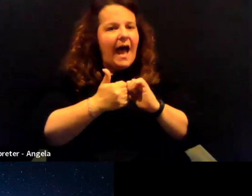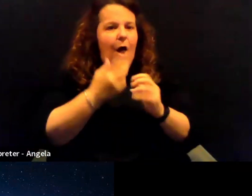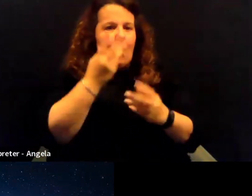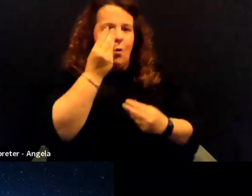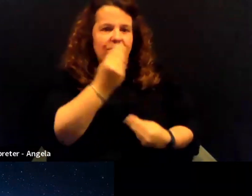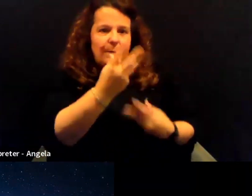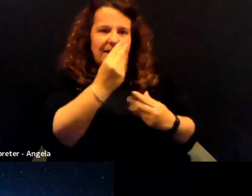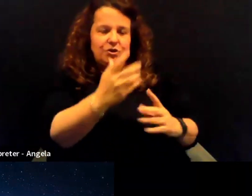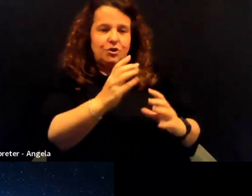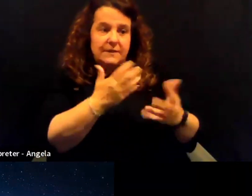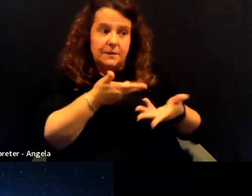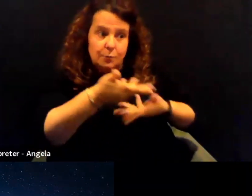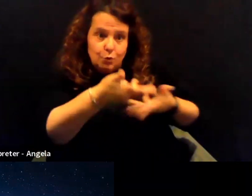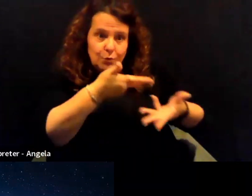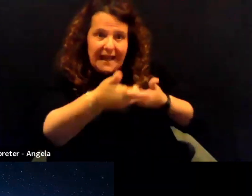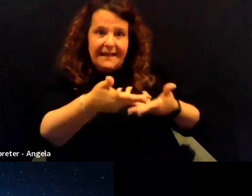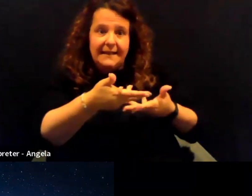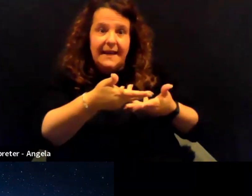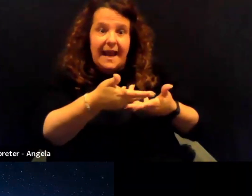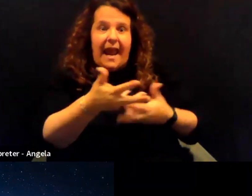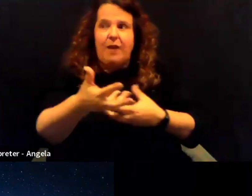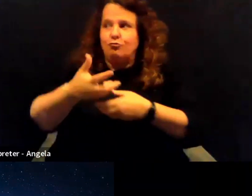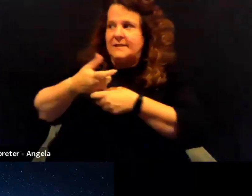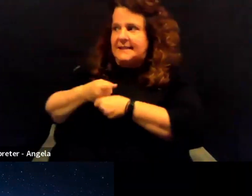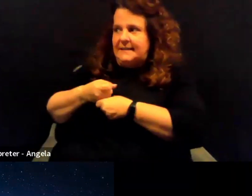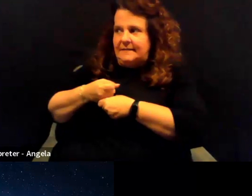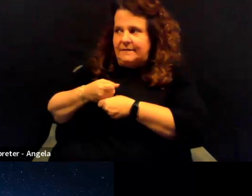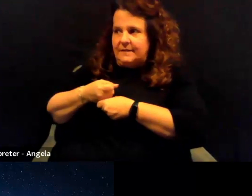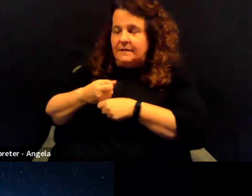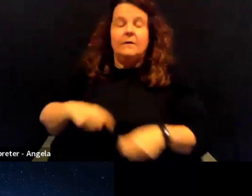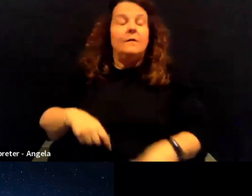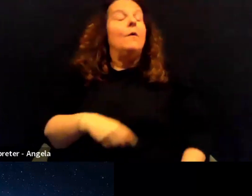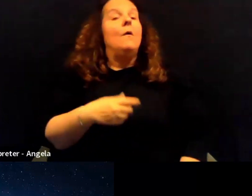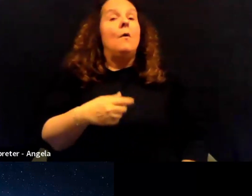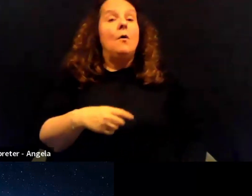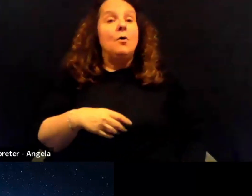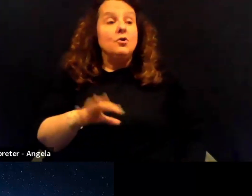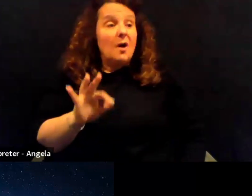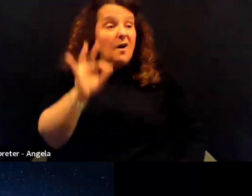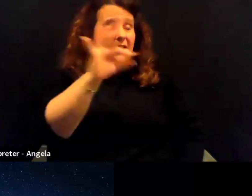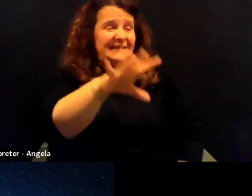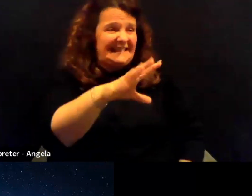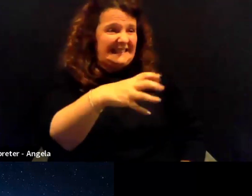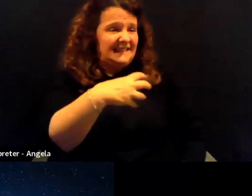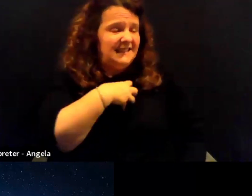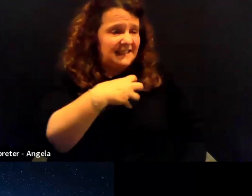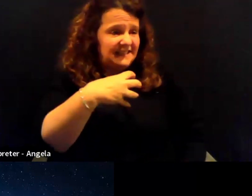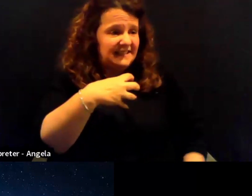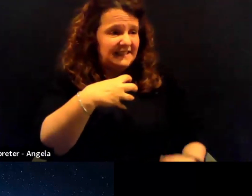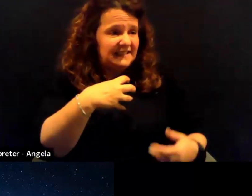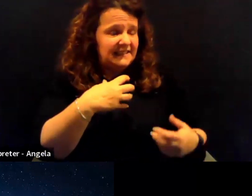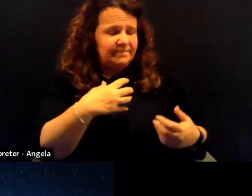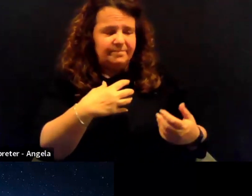and how information is received, right? So, even to the person that you're maybe complaining to about lack of accessibility.